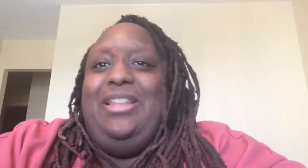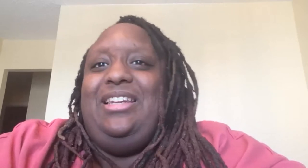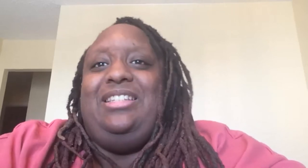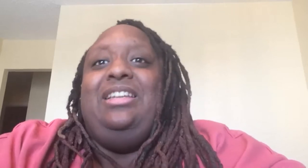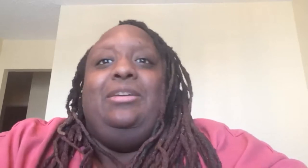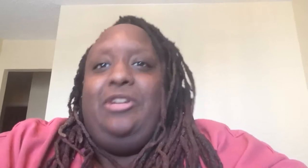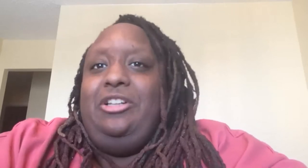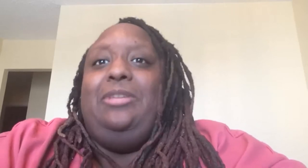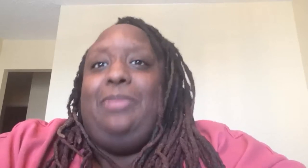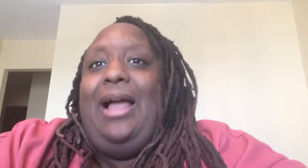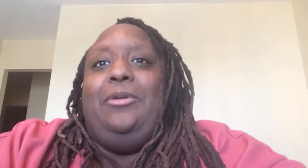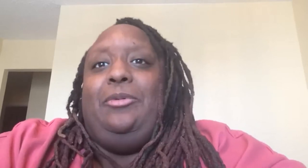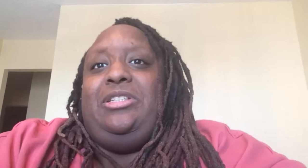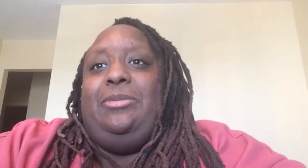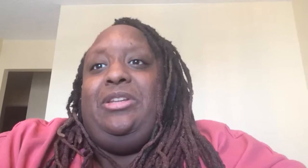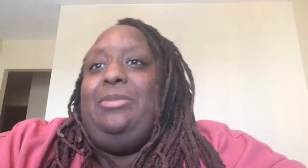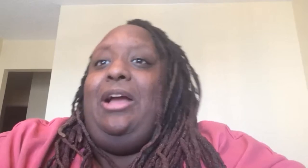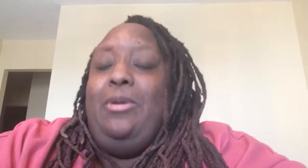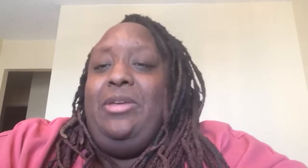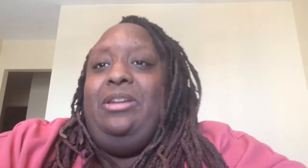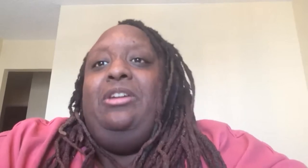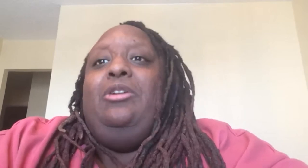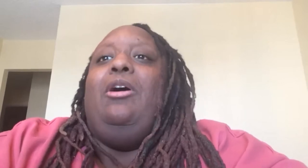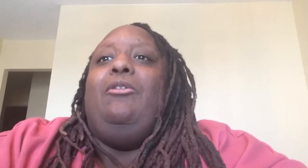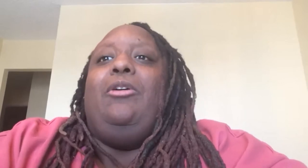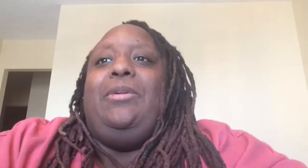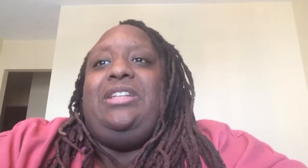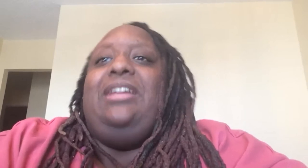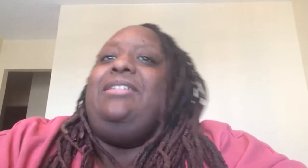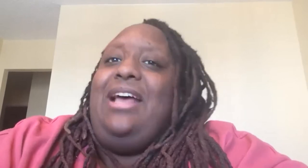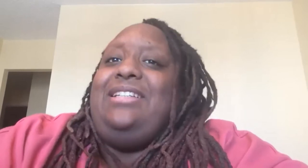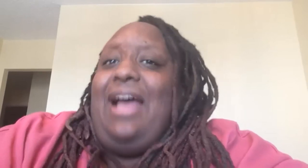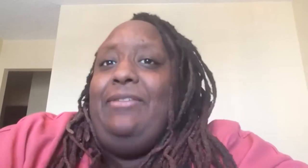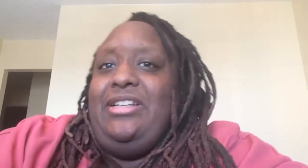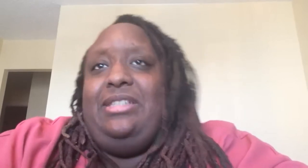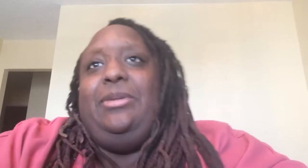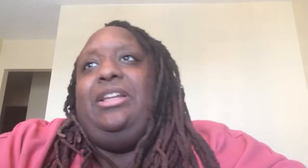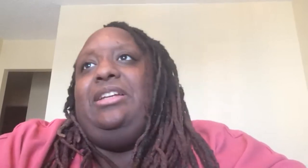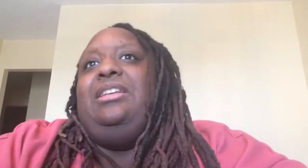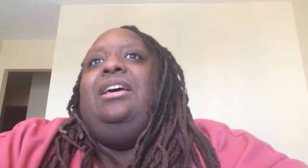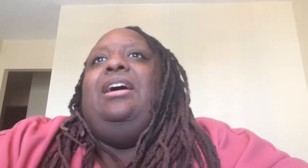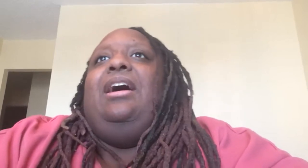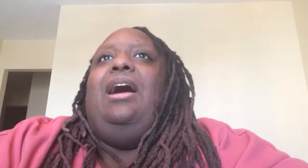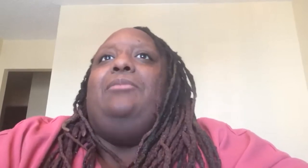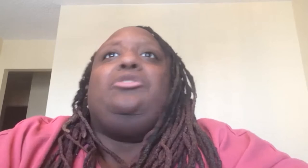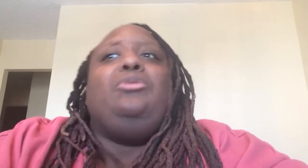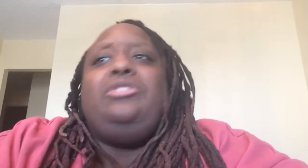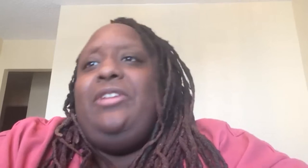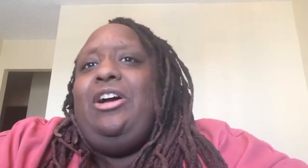particularly Black people with disabilities and Black women who are overrepresented as having disabilities. Schools are reopening.